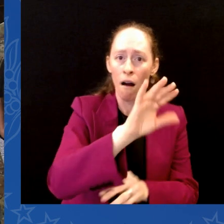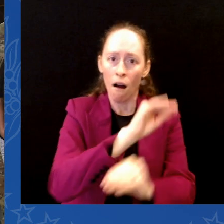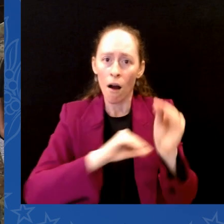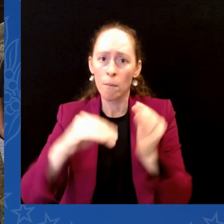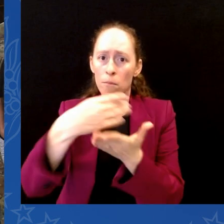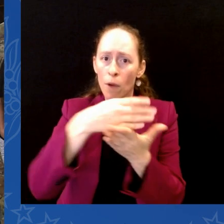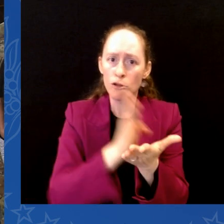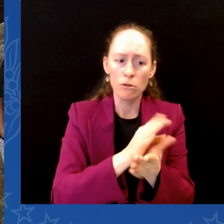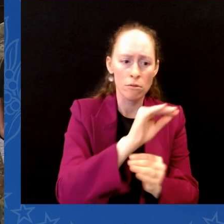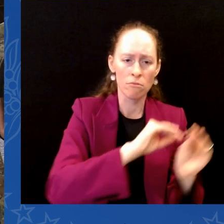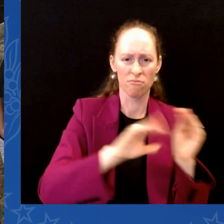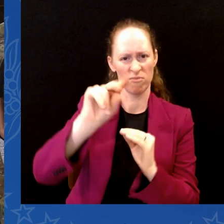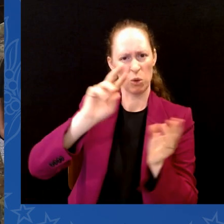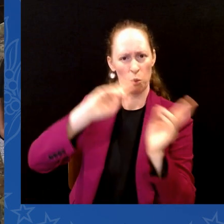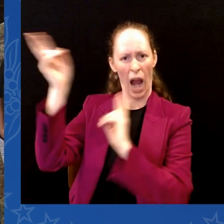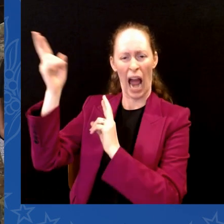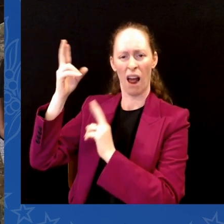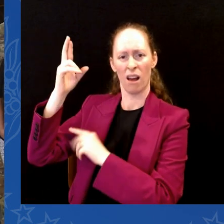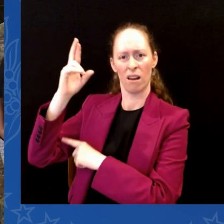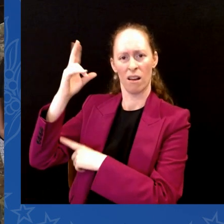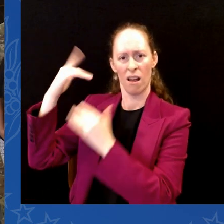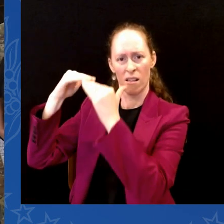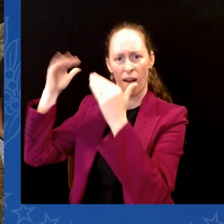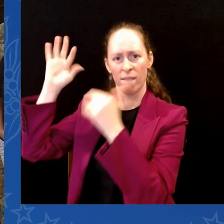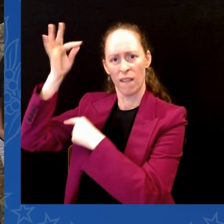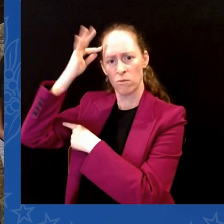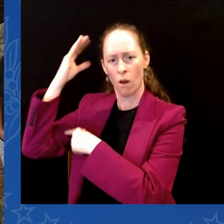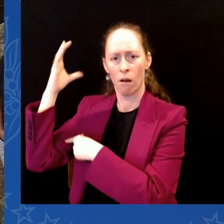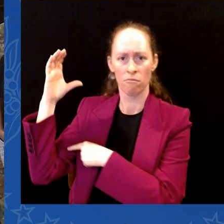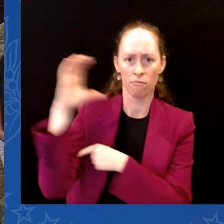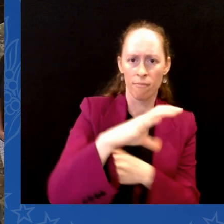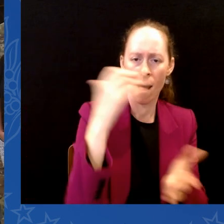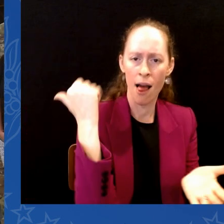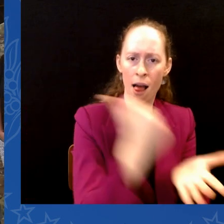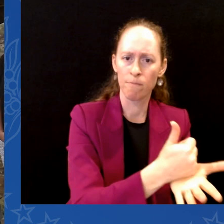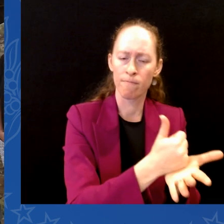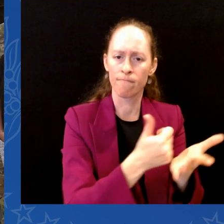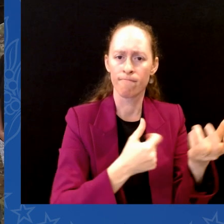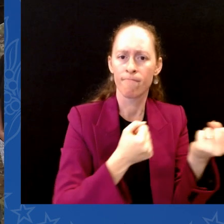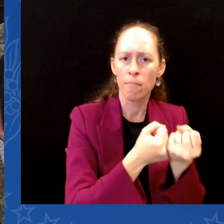major reconstruction of the power in Sanibel is going to be necessary and massive,